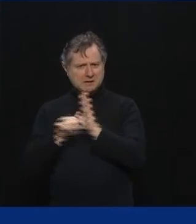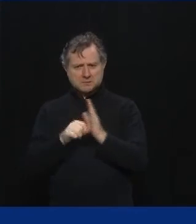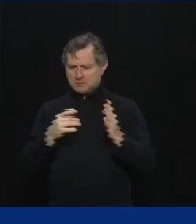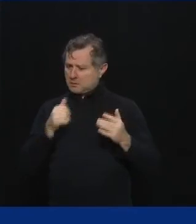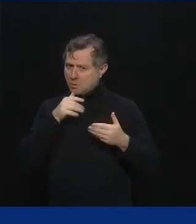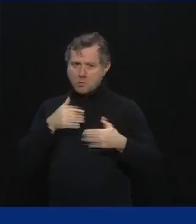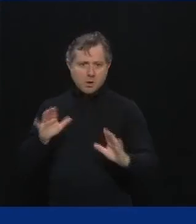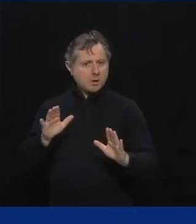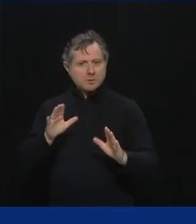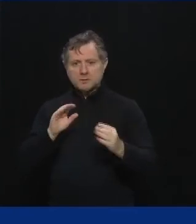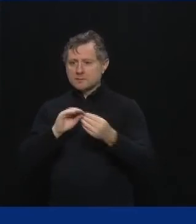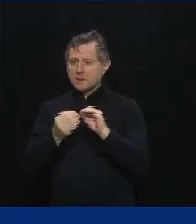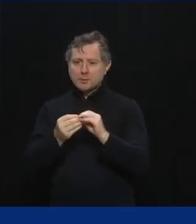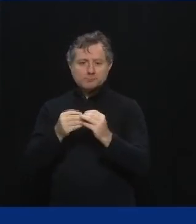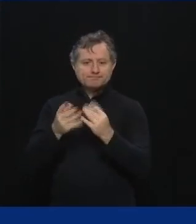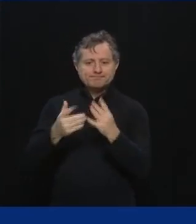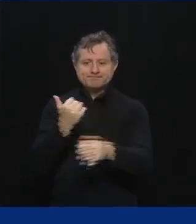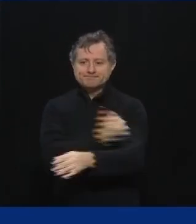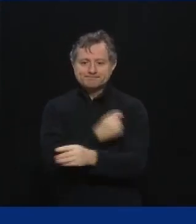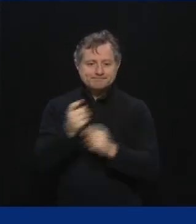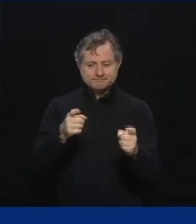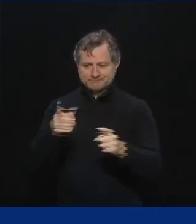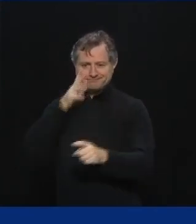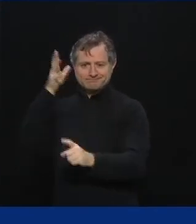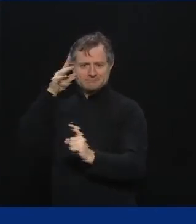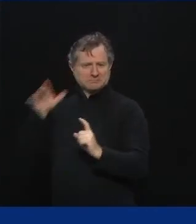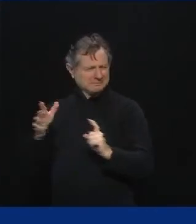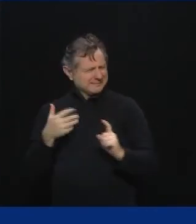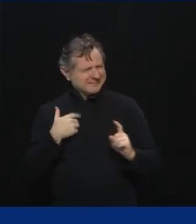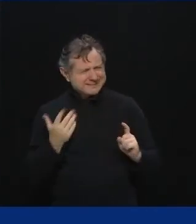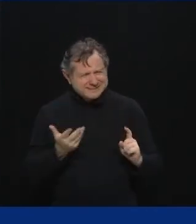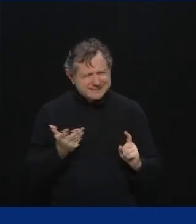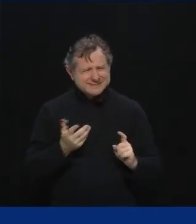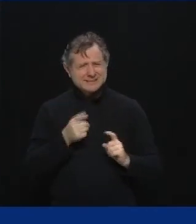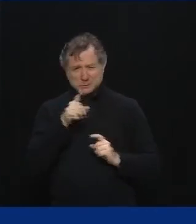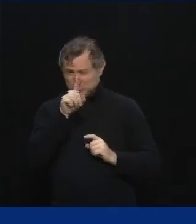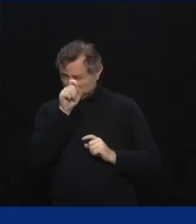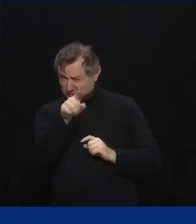TO MAKE THEIR APPOINTMENTS PUTS TOO MUCH ON THE ONUS ON THEM.